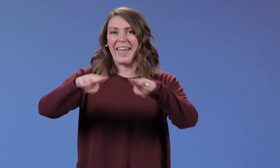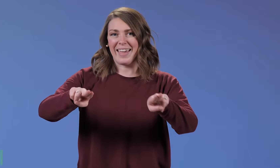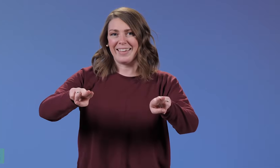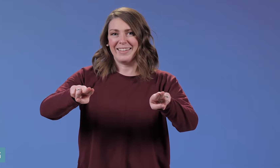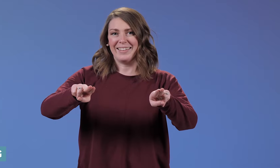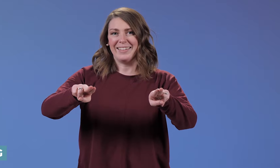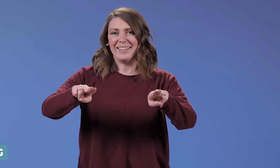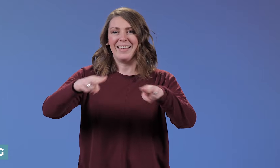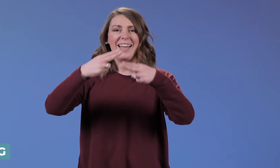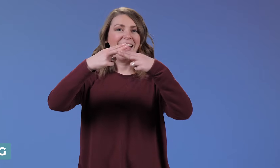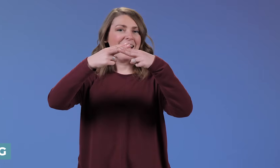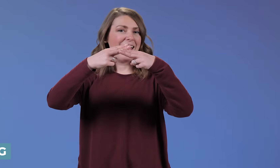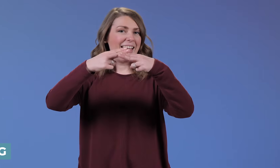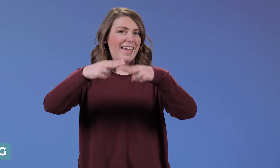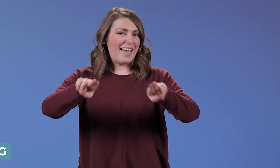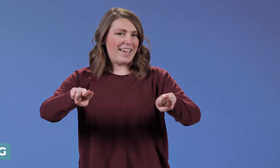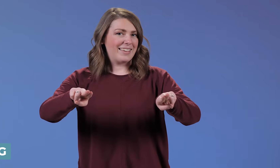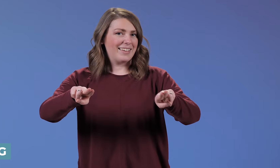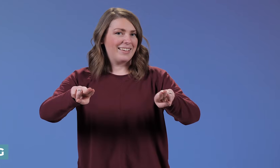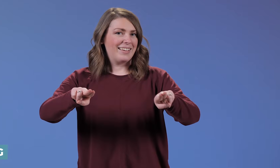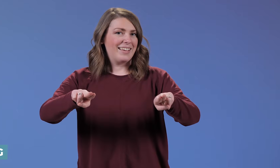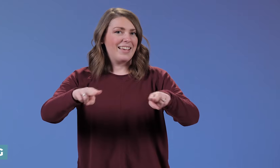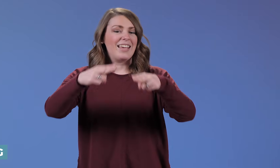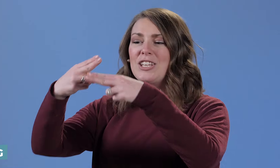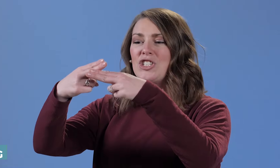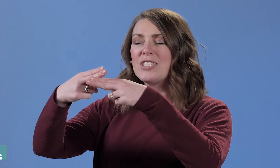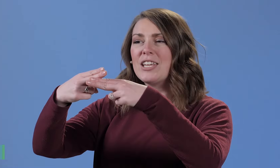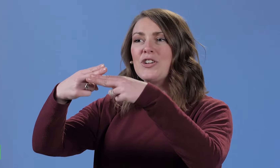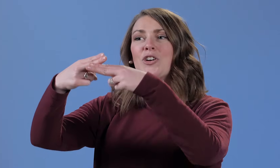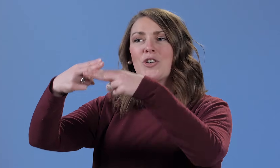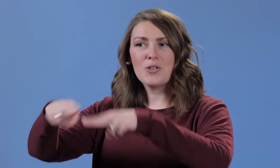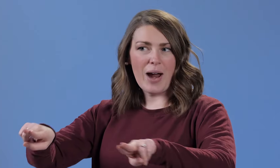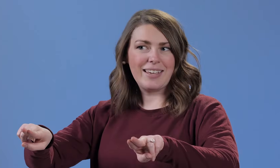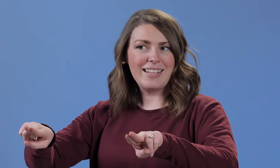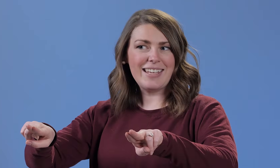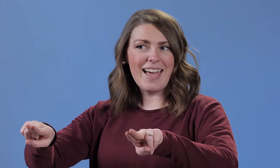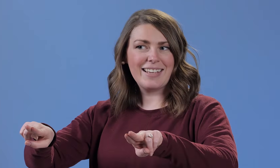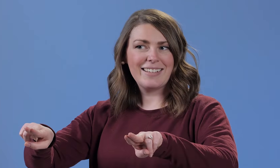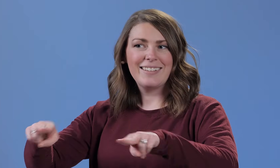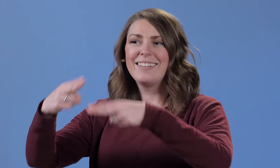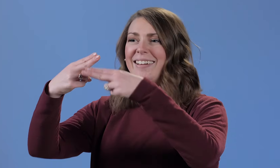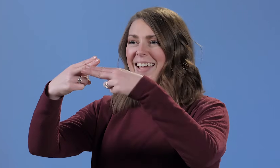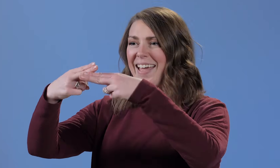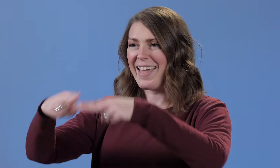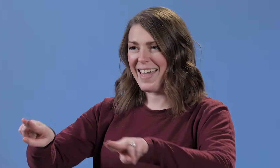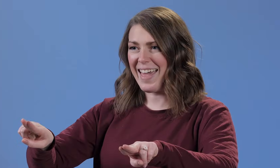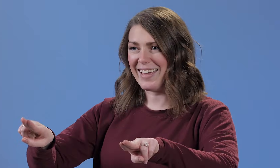EGG EGG It's just like you're cracking the egg. EGG